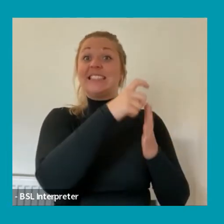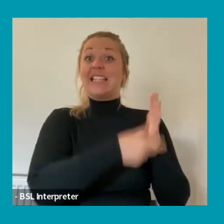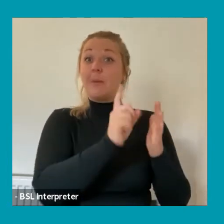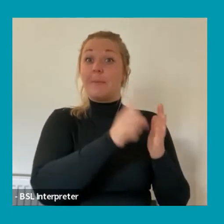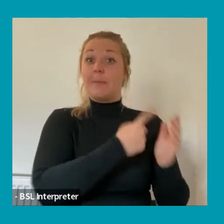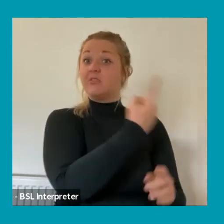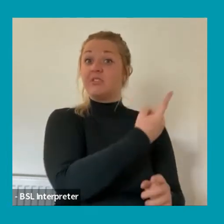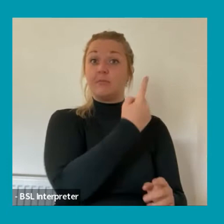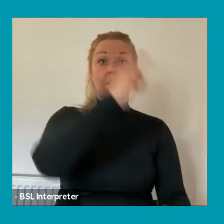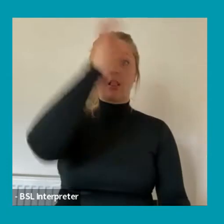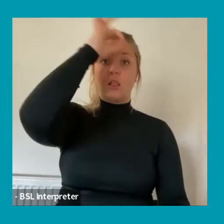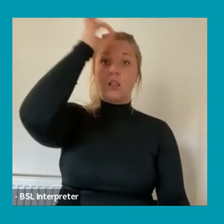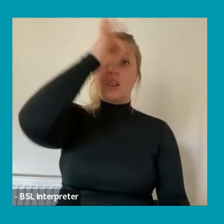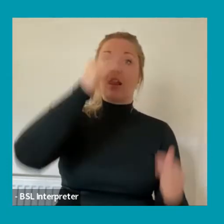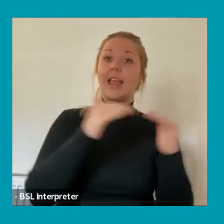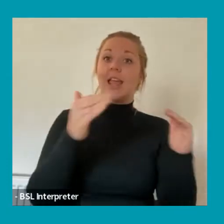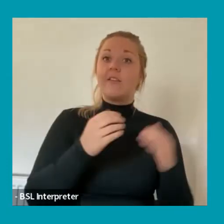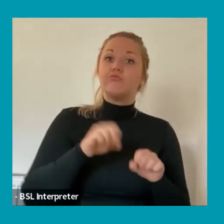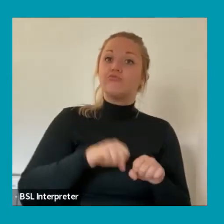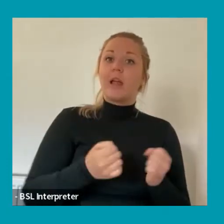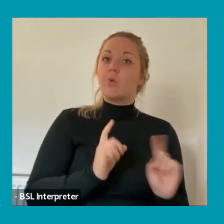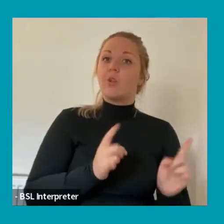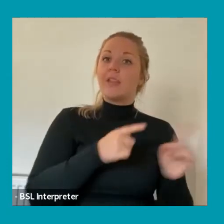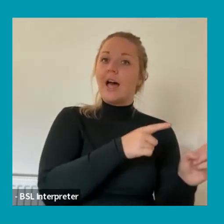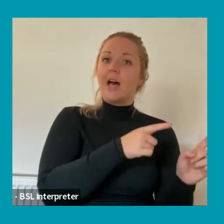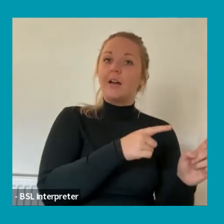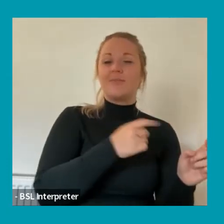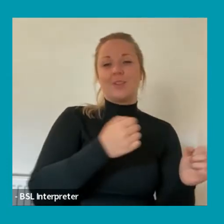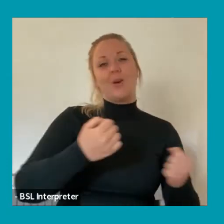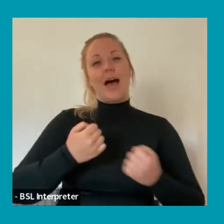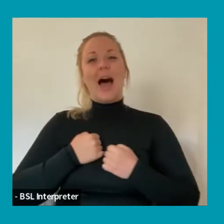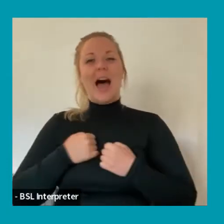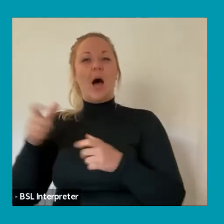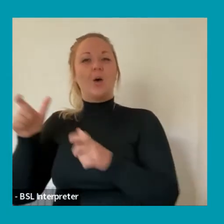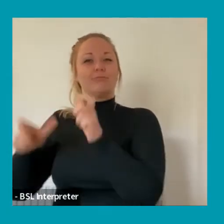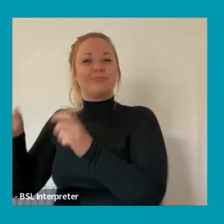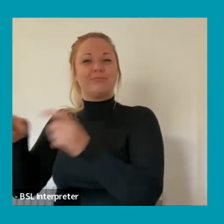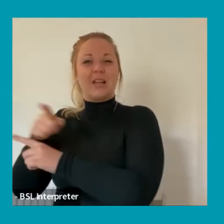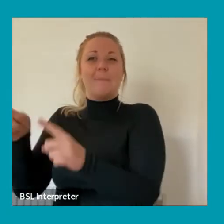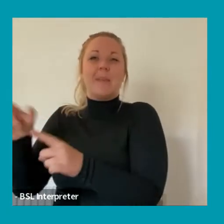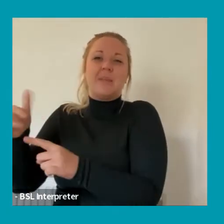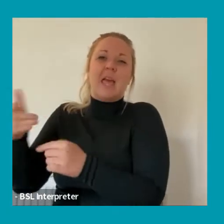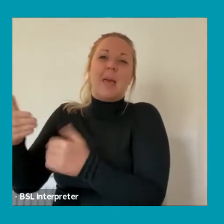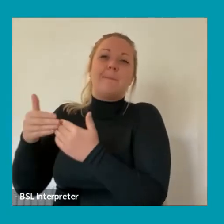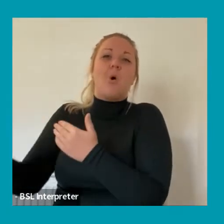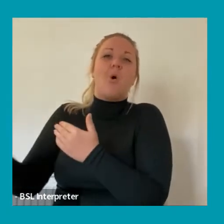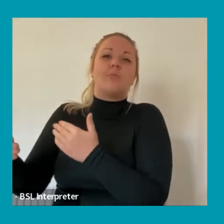Because our own candidates tend to be quite loyal and won't aalways be as critical as complete outsiders might be.